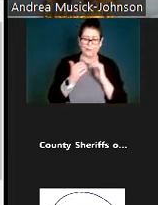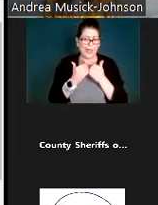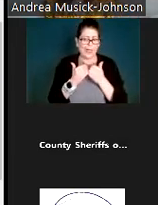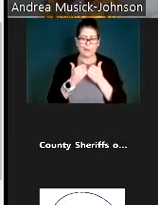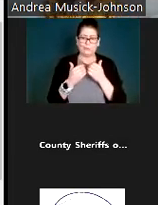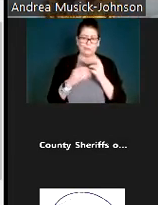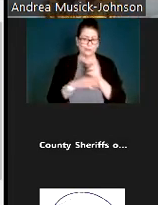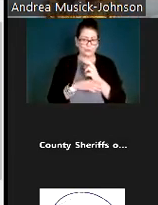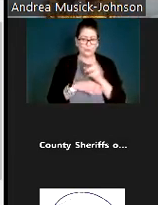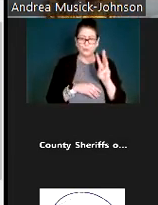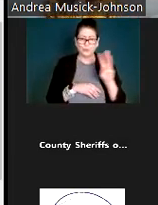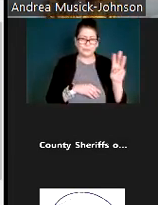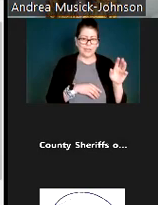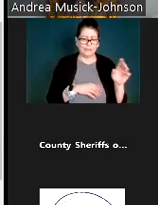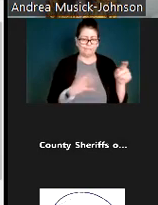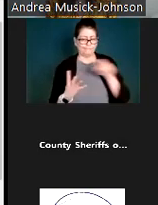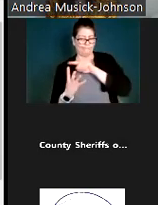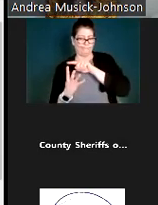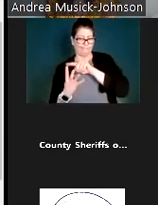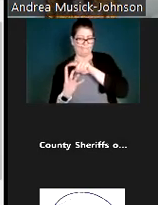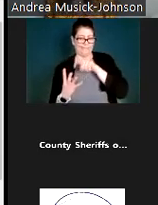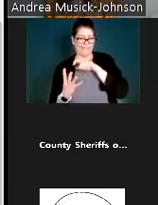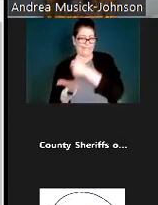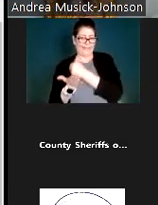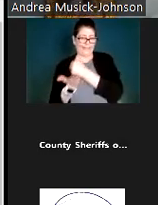you can click "I need guidance". And what this is going to do,